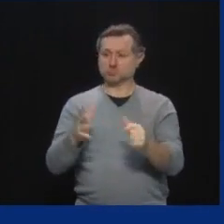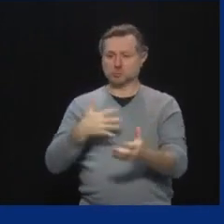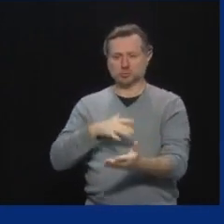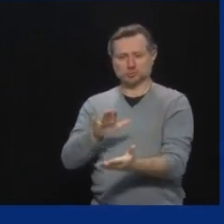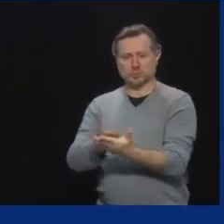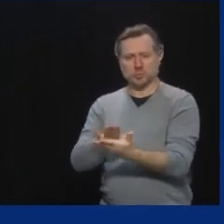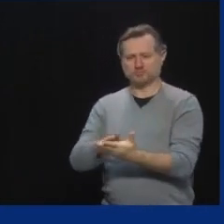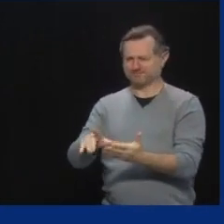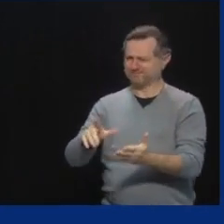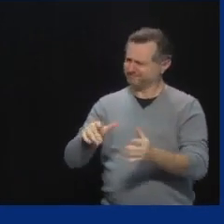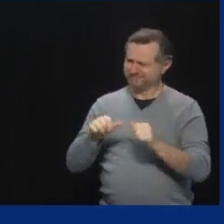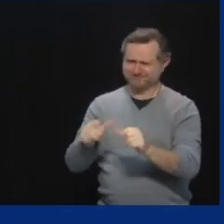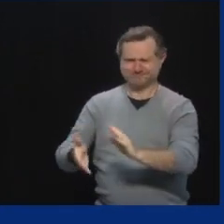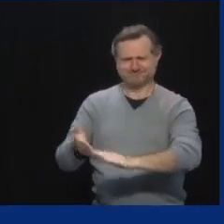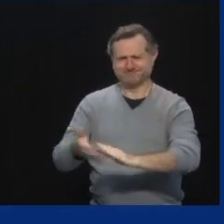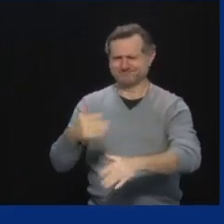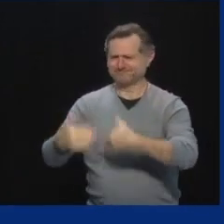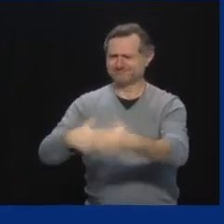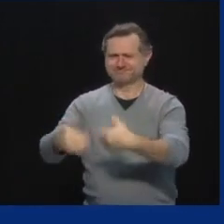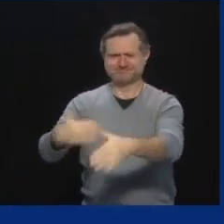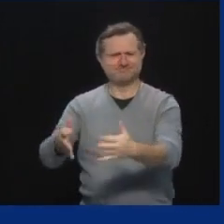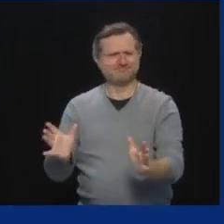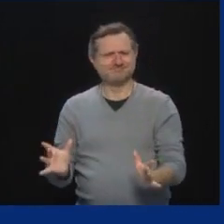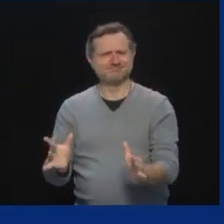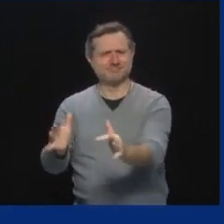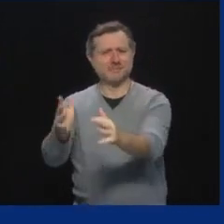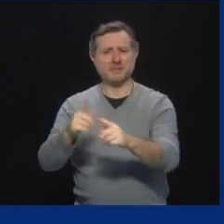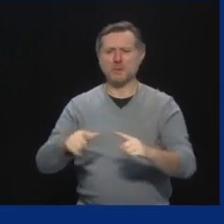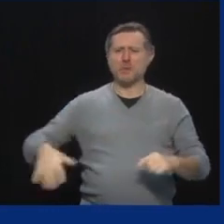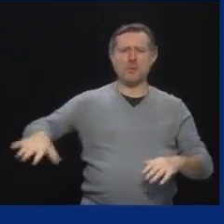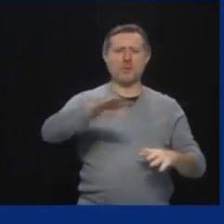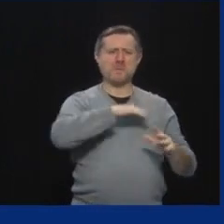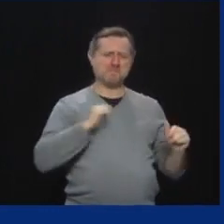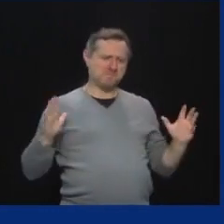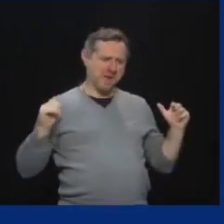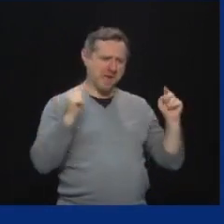work safely and to reopen new york safely. So we're getting uh continuing